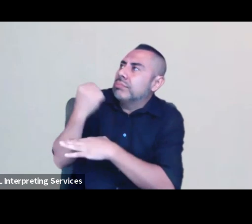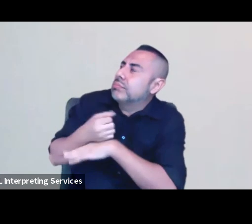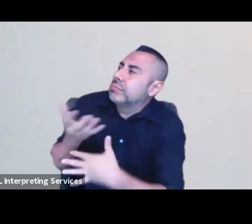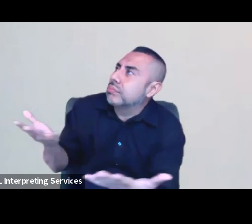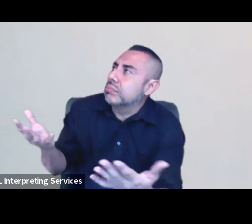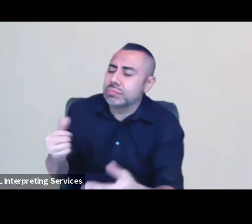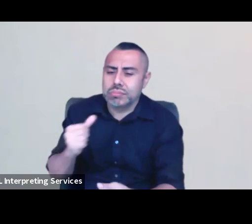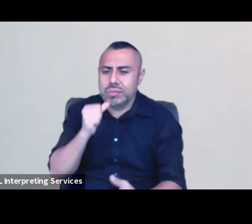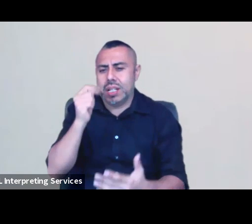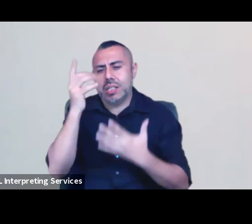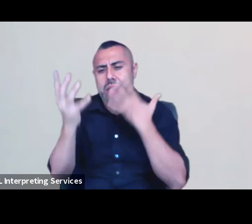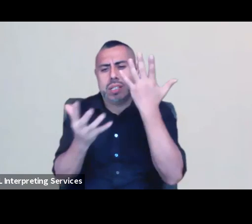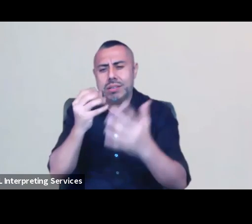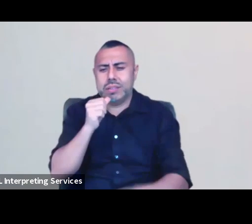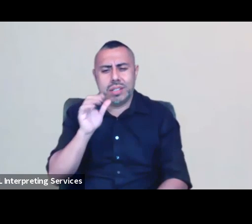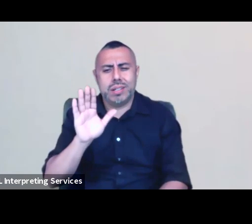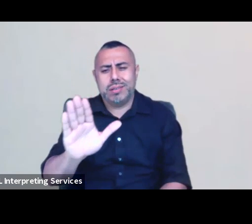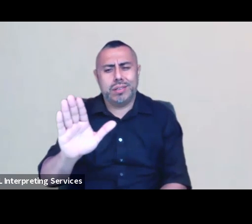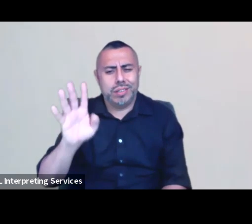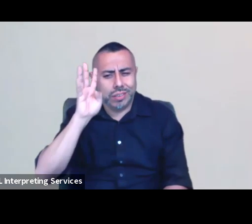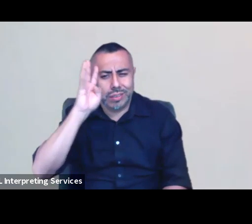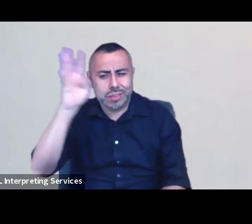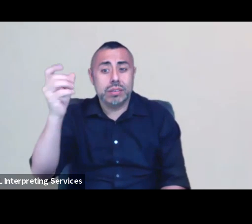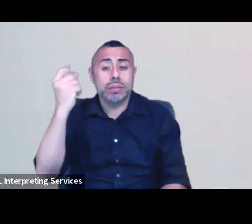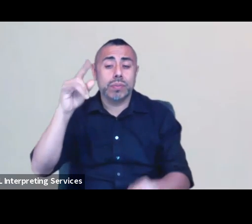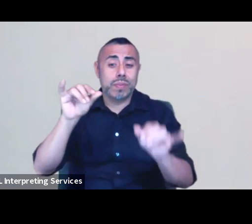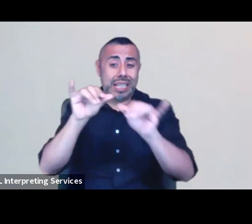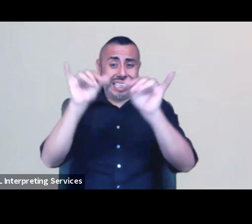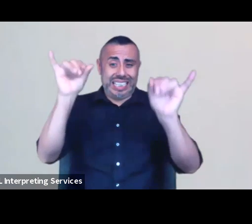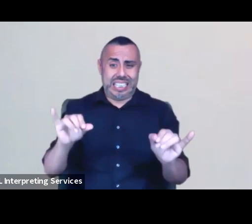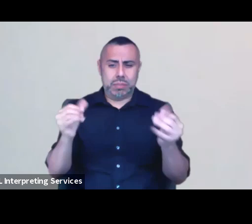The system was designed to funnel wealth toward the owning class